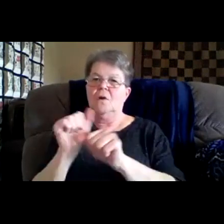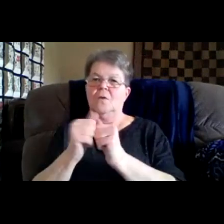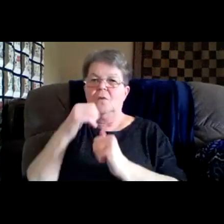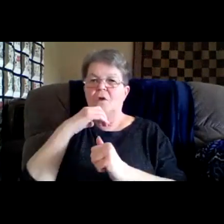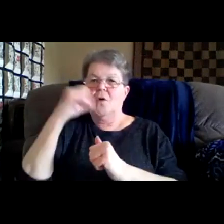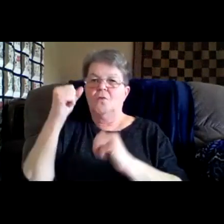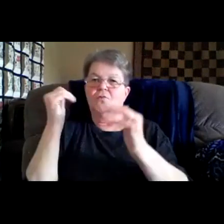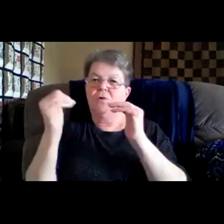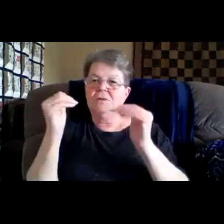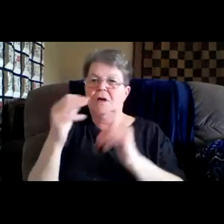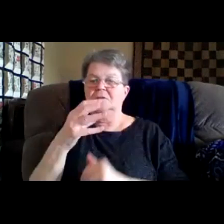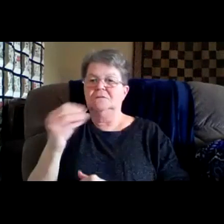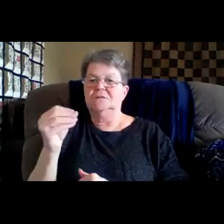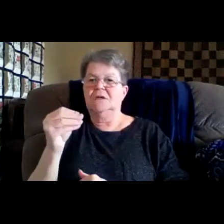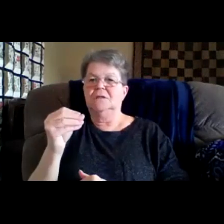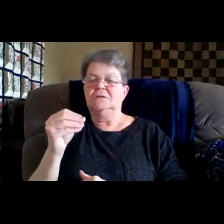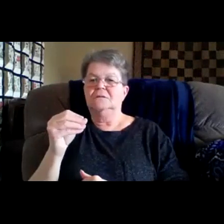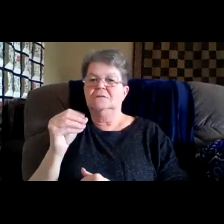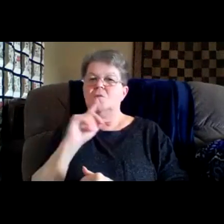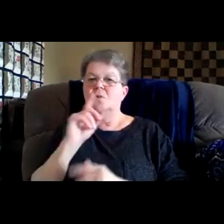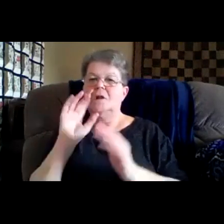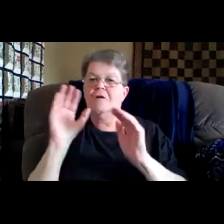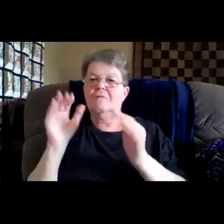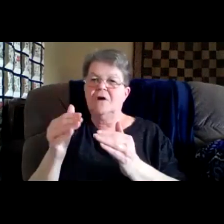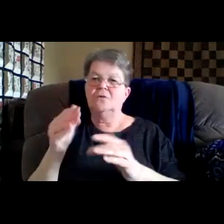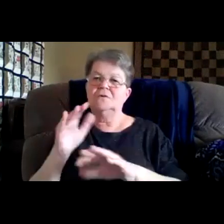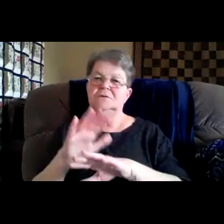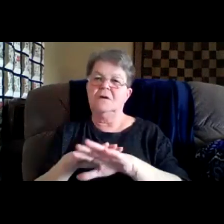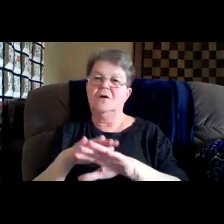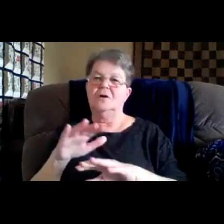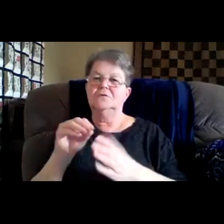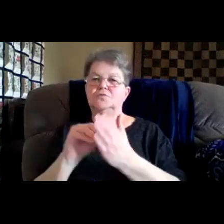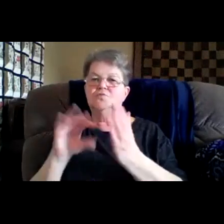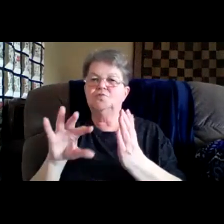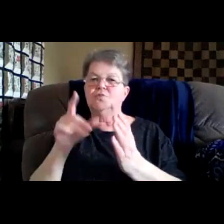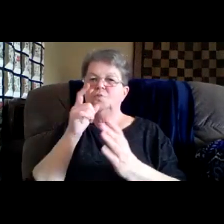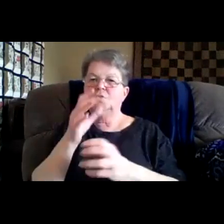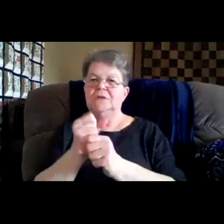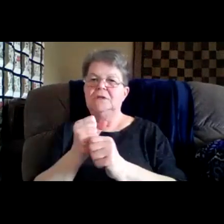and really focusing in on students who are getting ready to transition out of high school